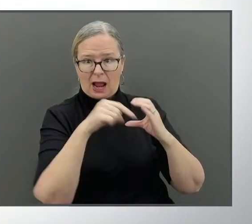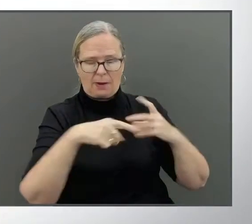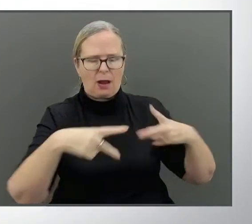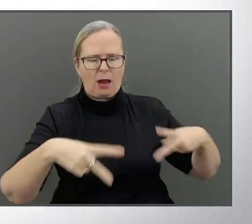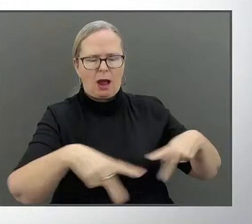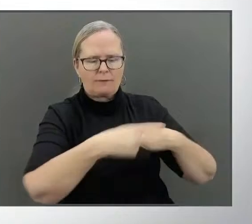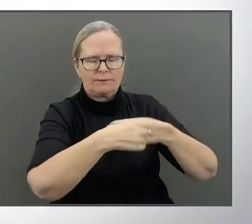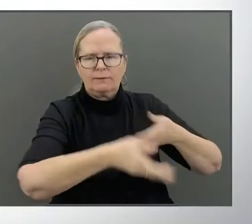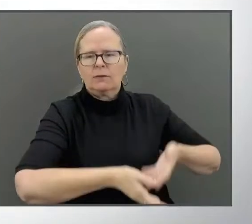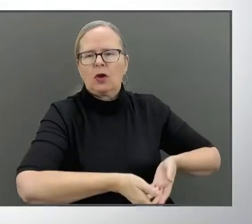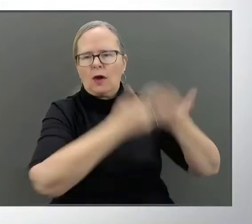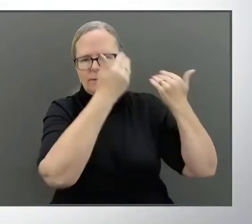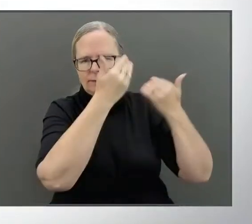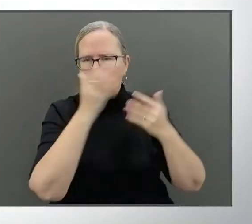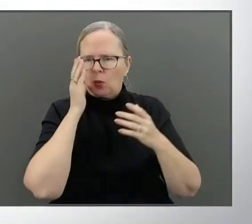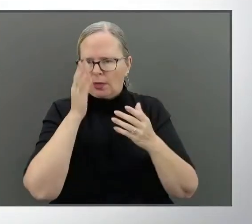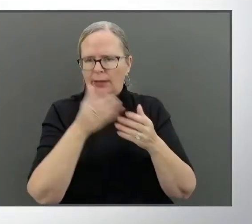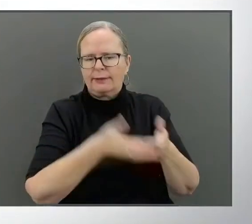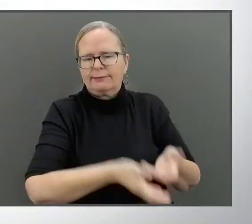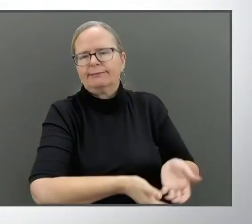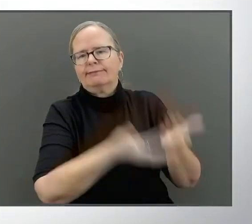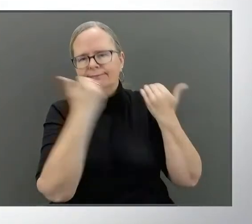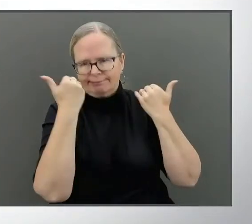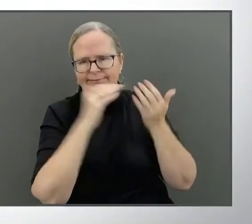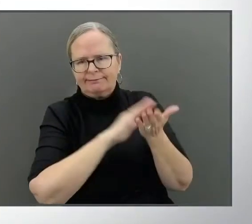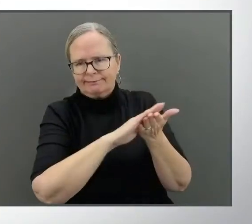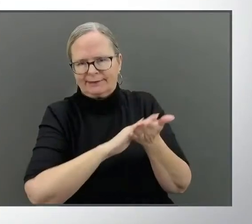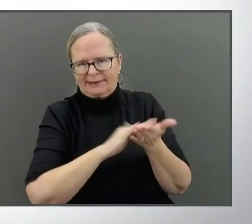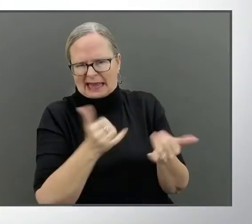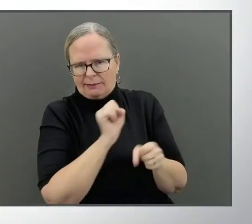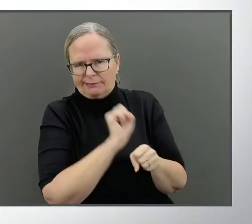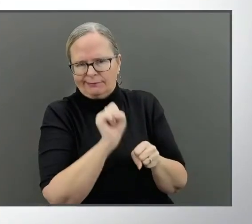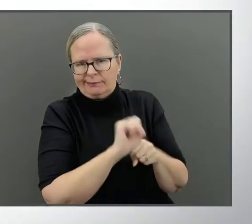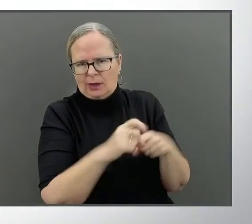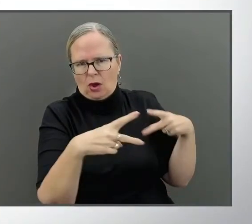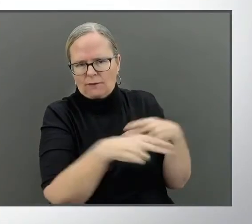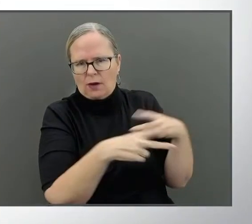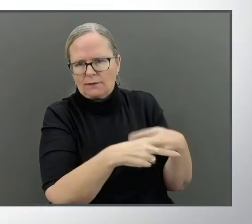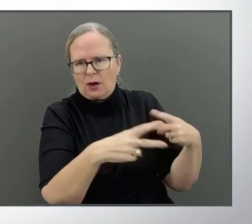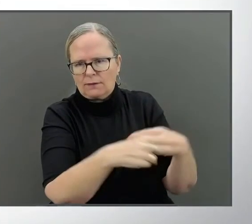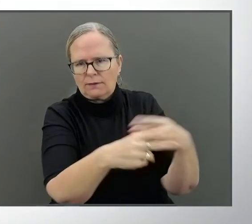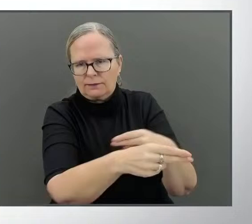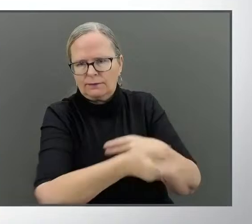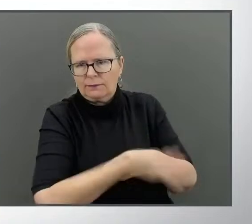we continue to look for ways to complete the repair as quick as possible while keeping safety